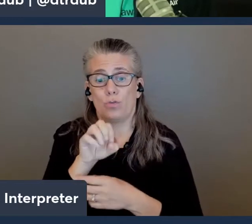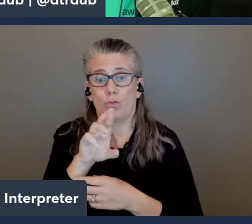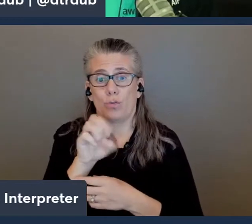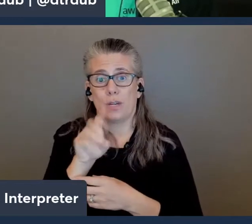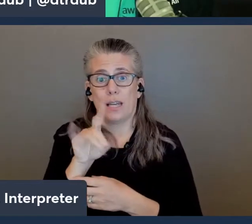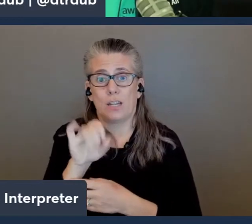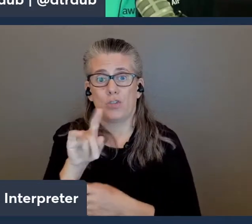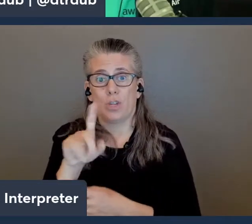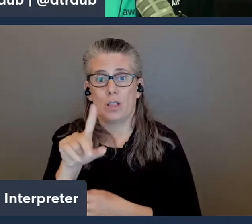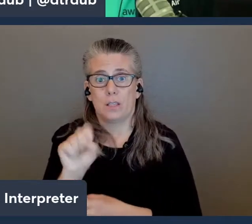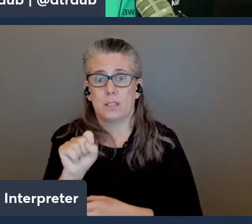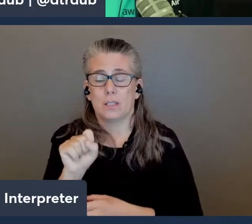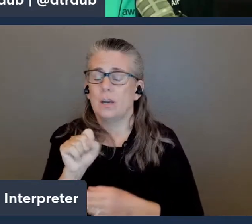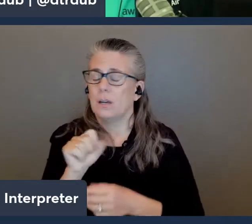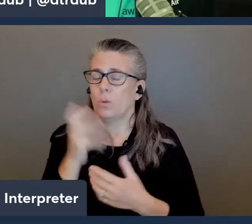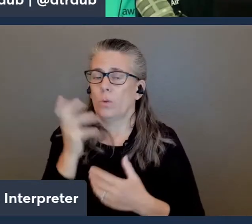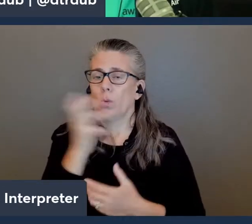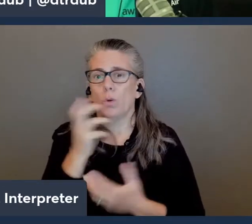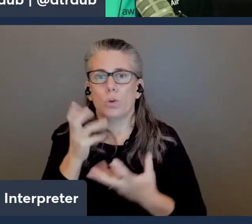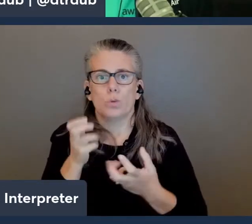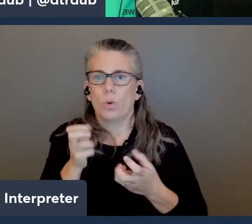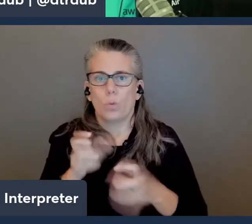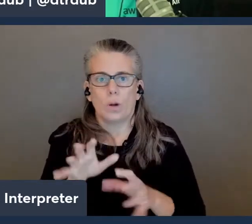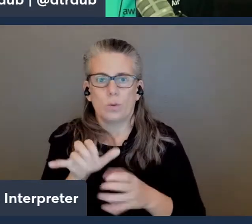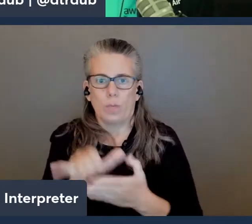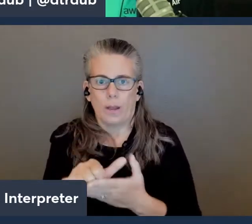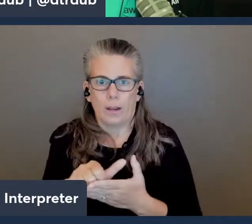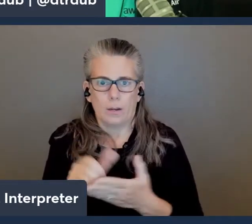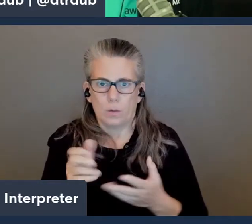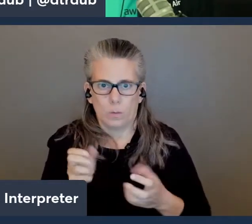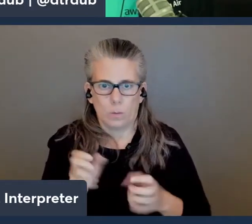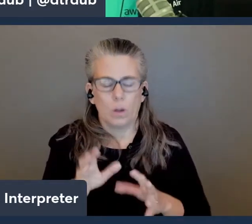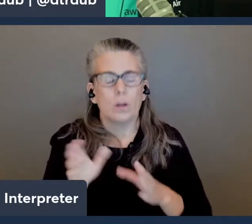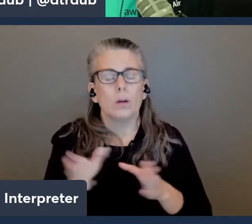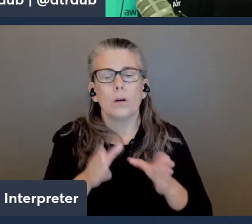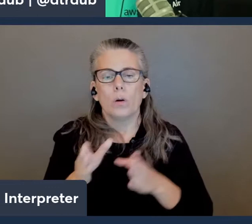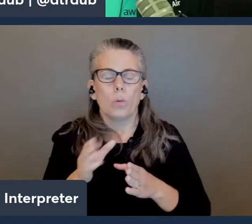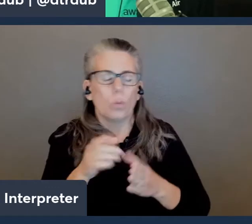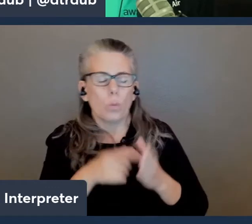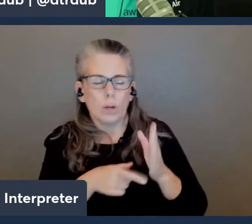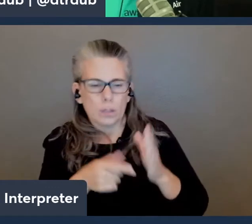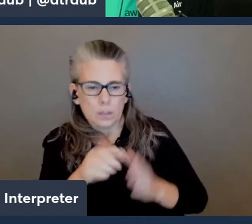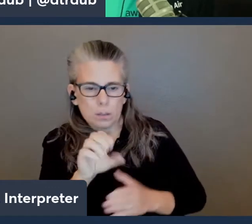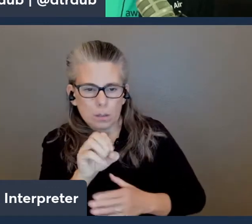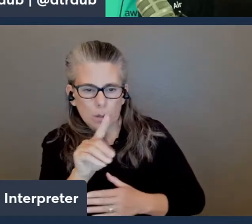Right. What does CodeGuru do once it finds something like that?